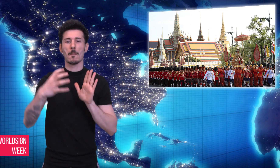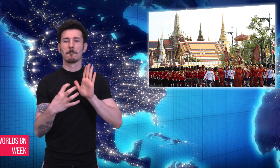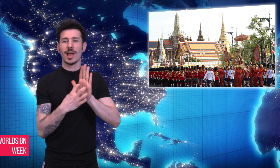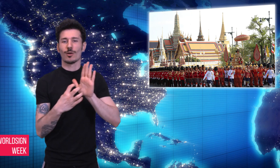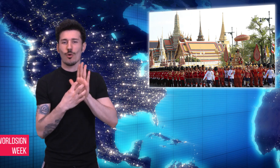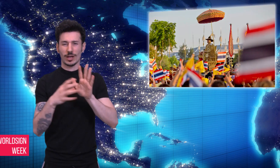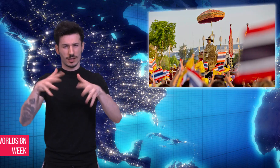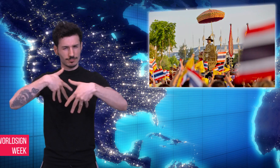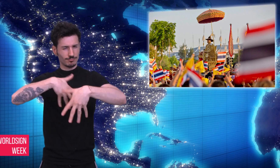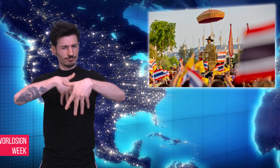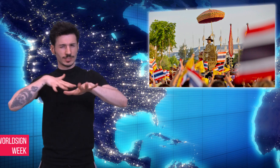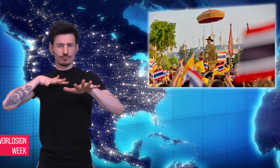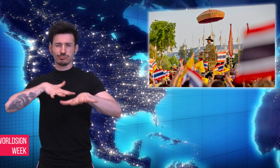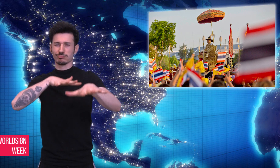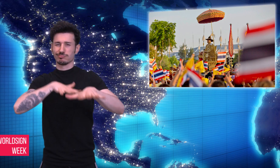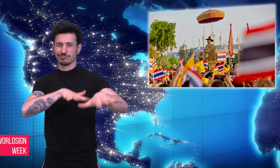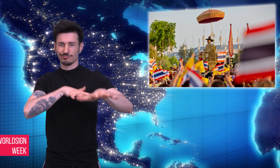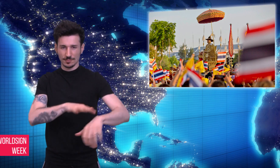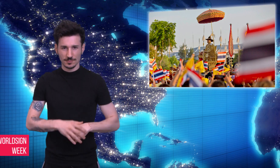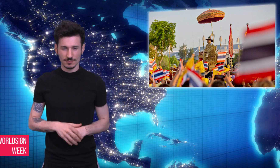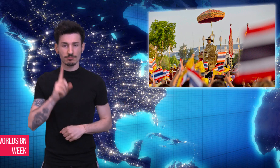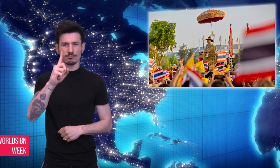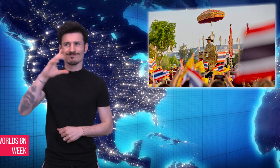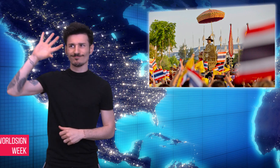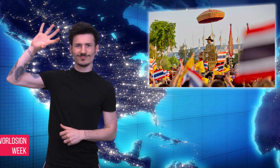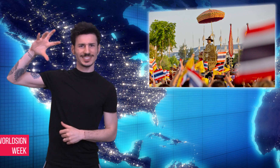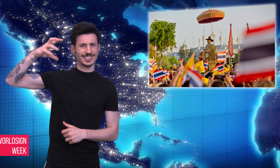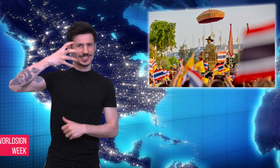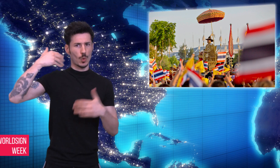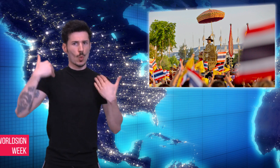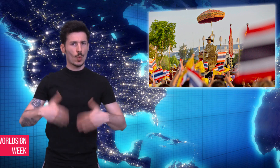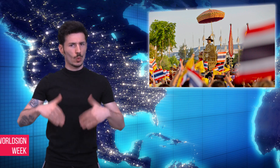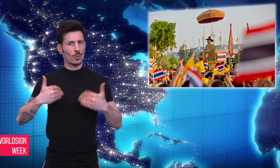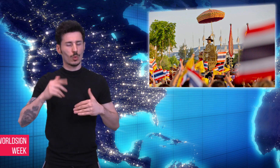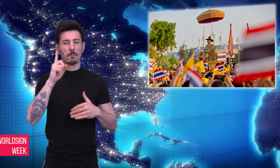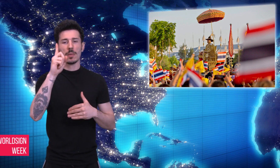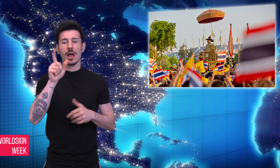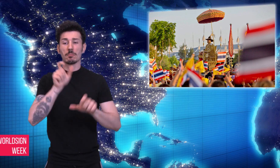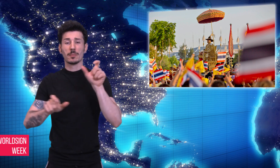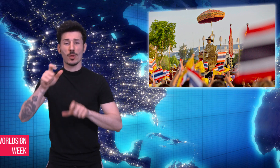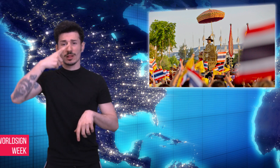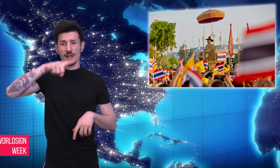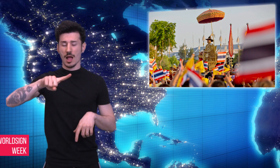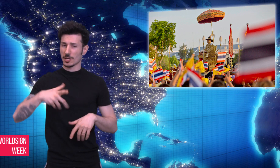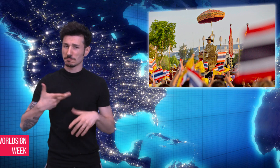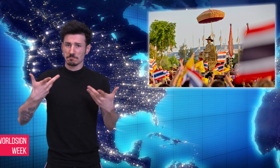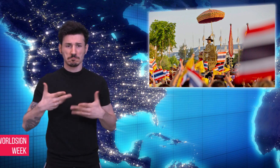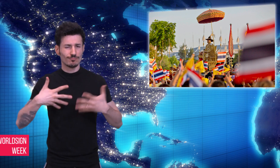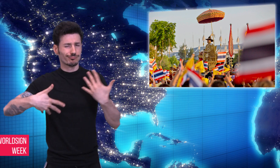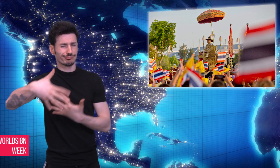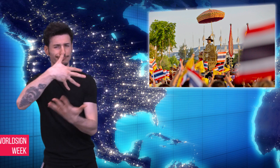on Sunday. The weather was extremely hot but it did not stop hundreds of